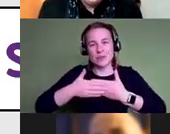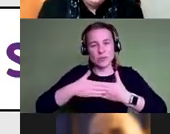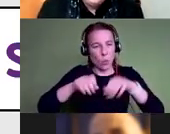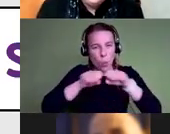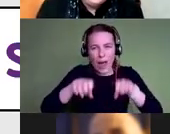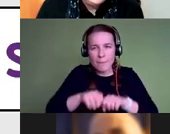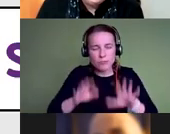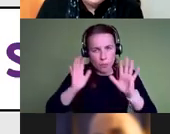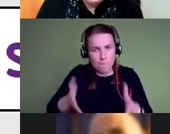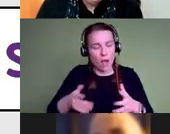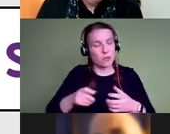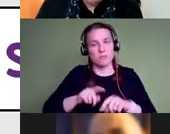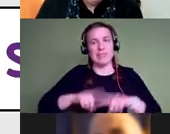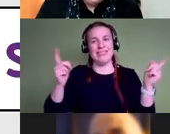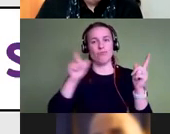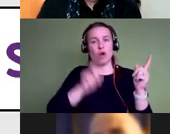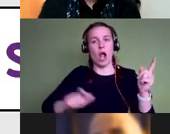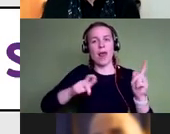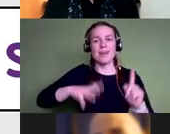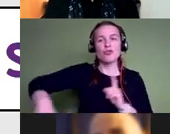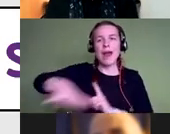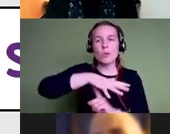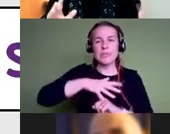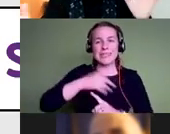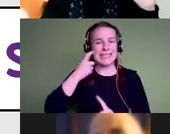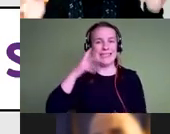between 750 and 1000 mm above ground level and should